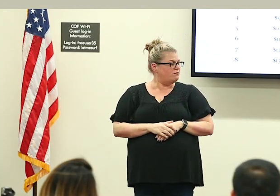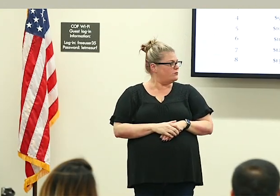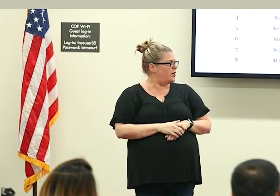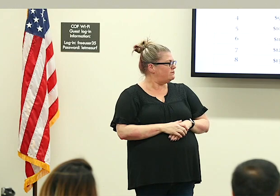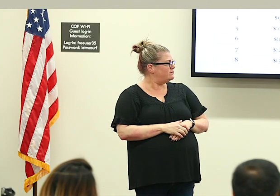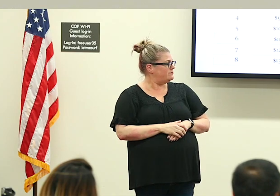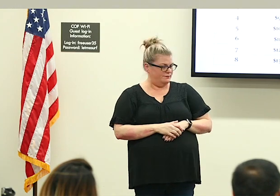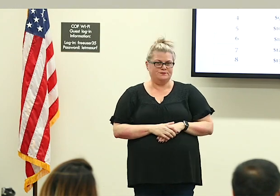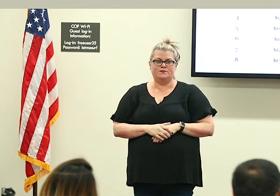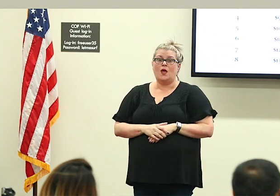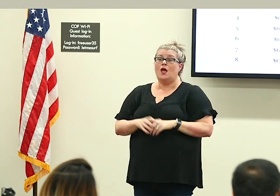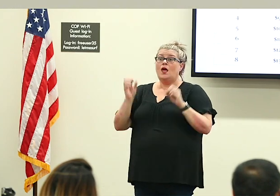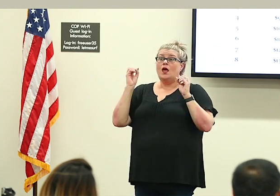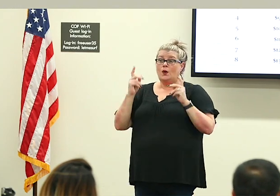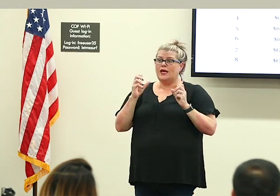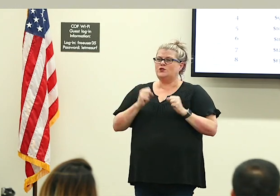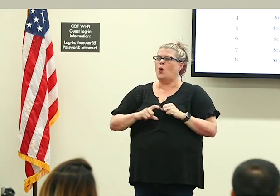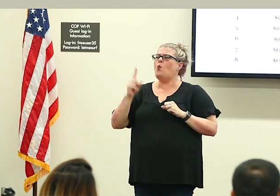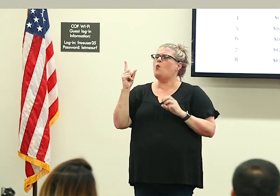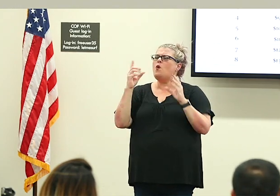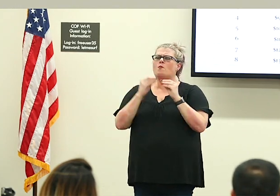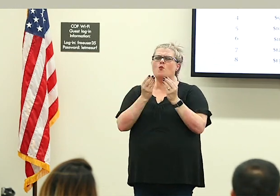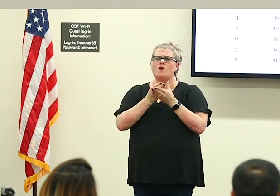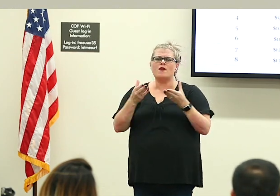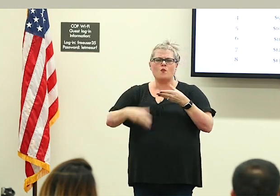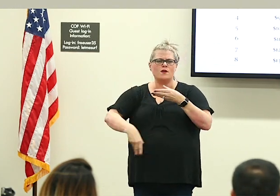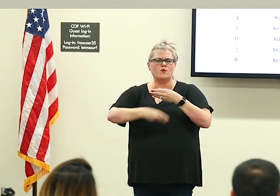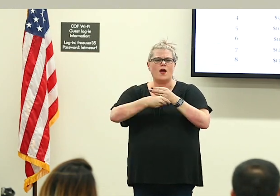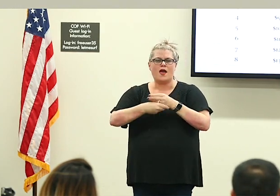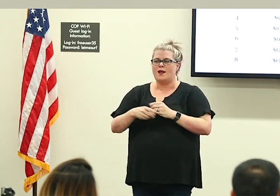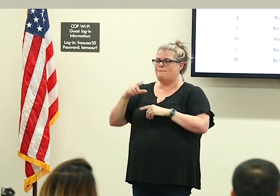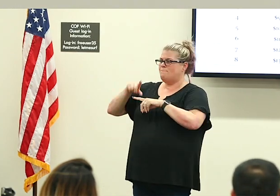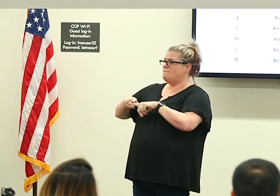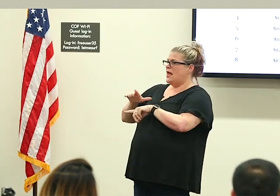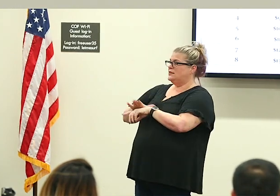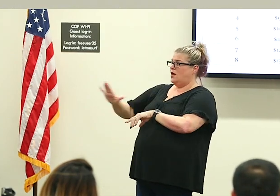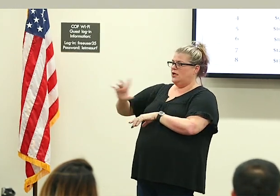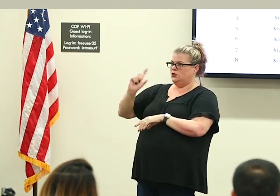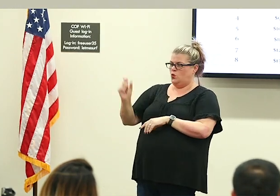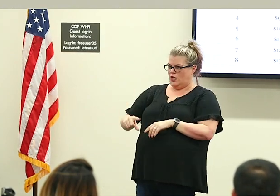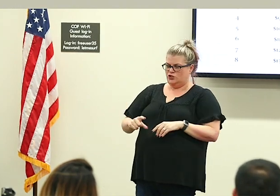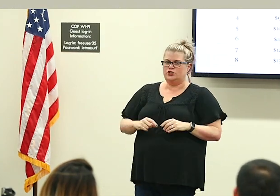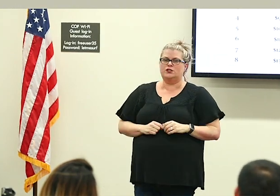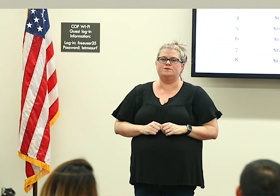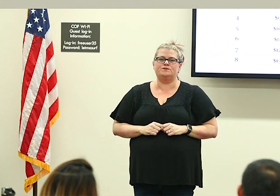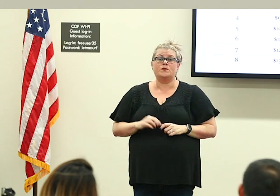[Attendee Through Translator] Okay, great. And then one other thing, based on that question, as far as your loans.